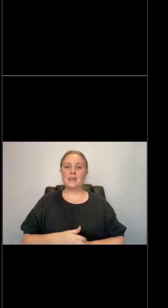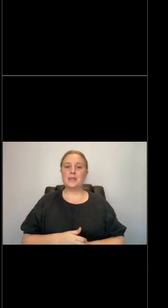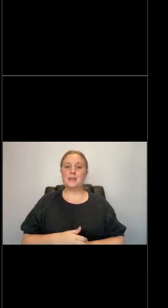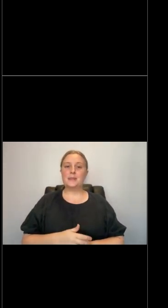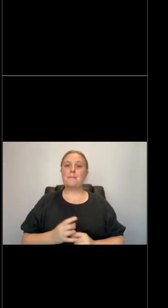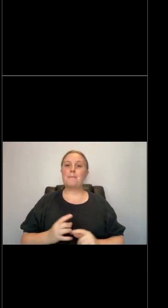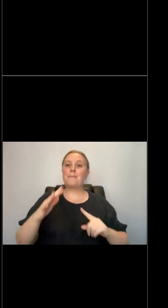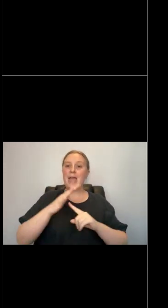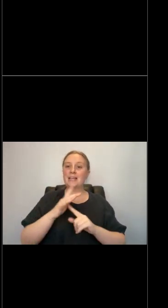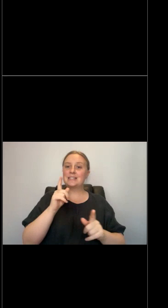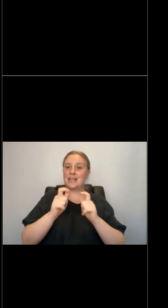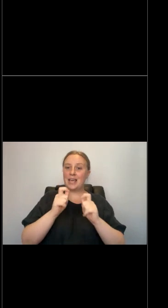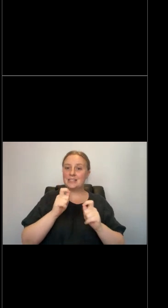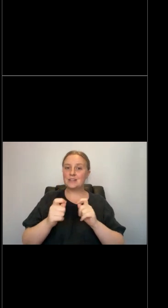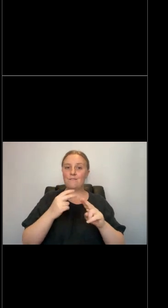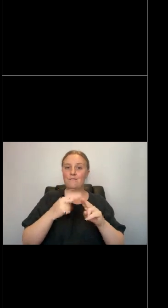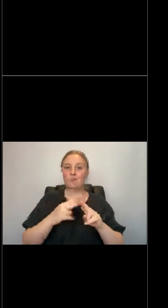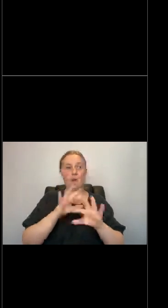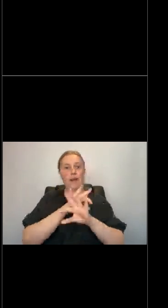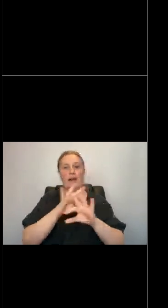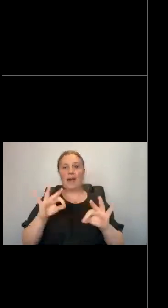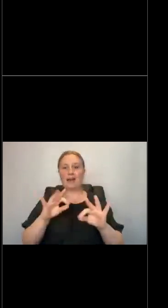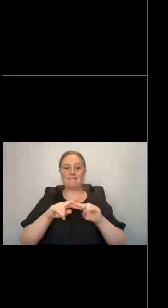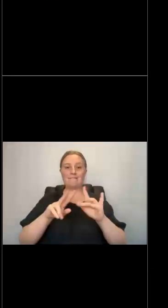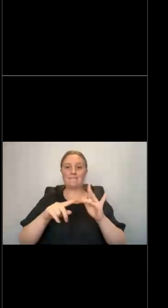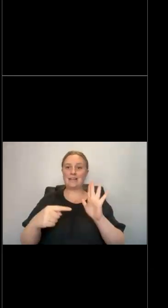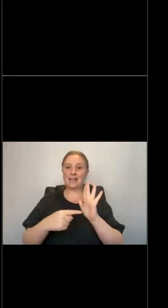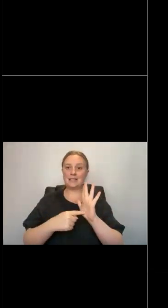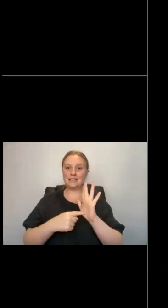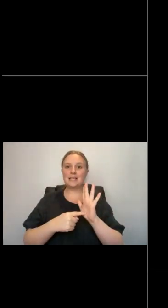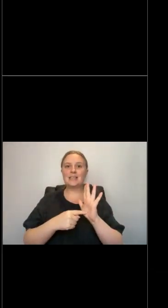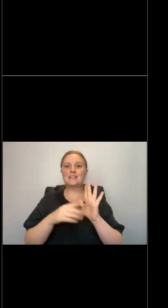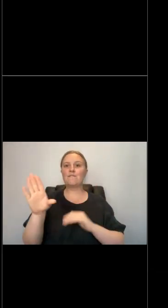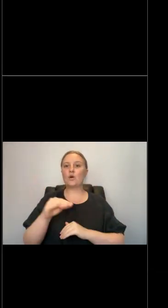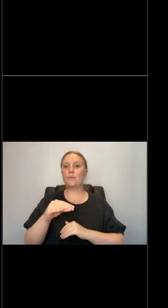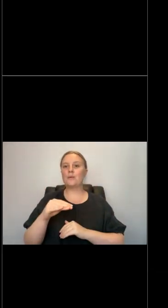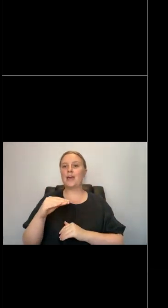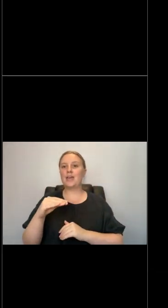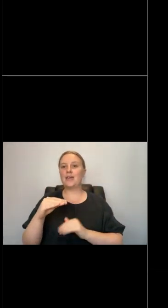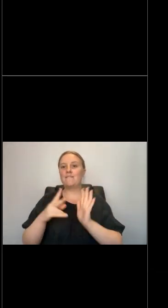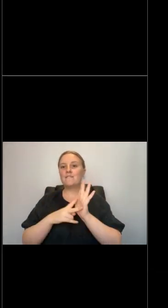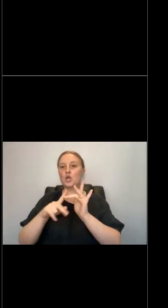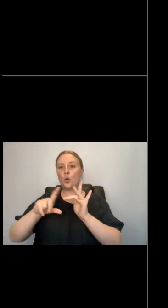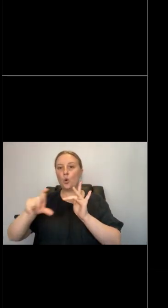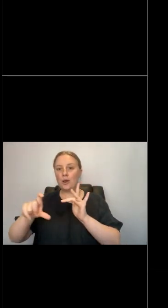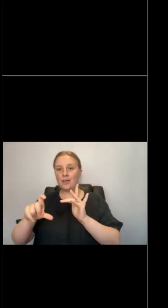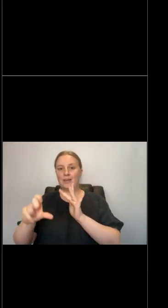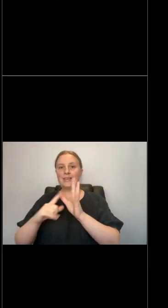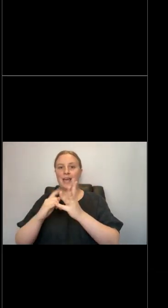unfitness actually comes from a Victorian case of the Queen and Crystal.